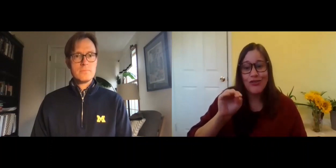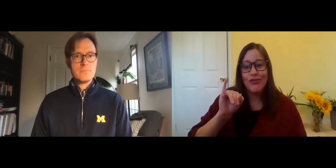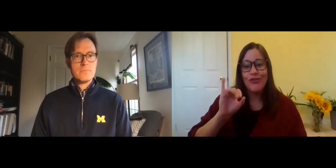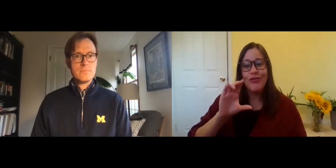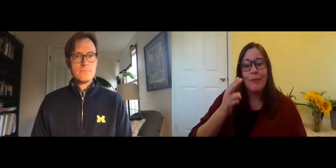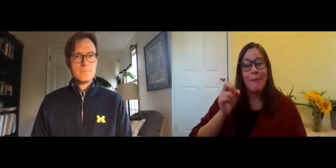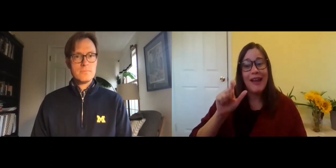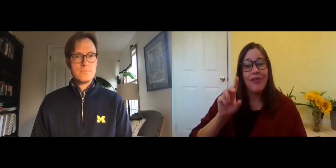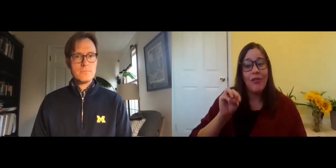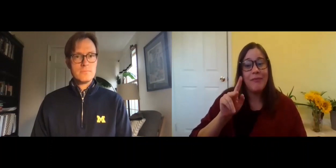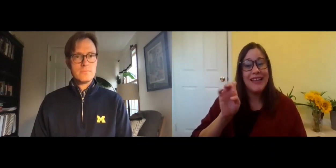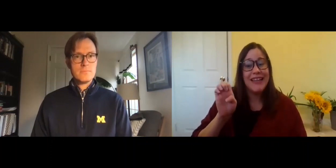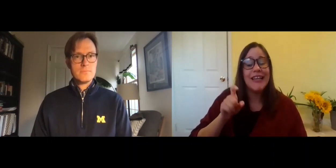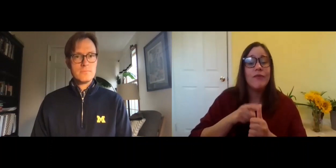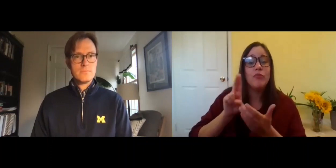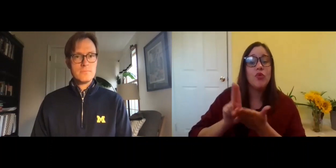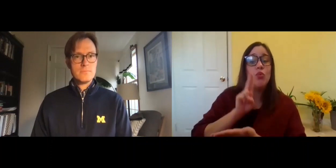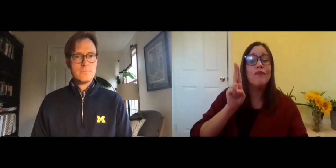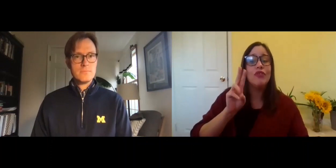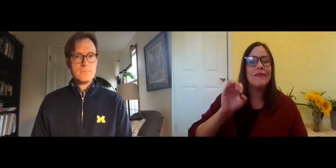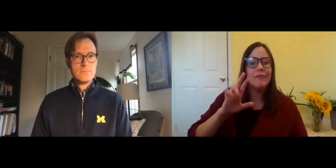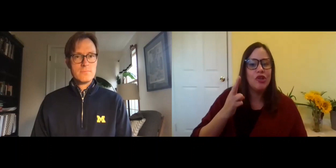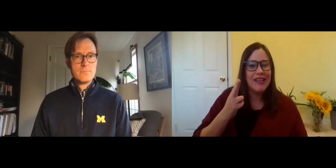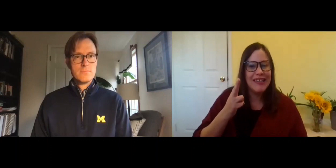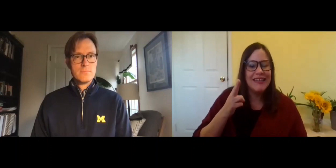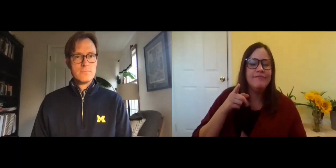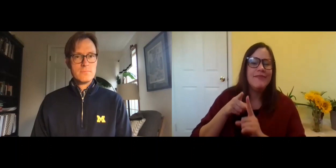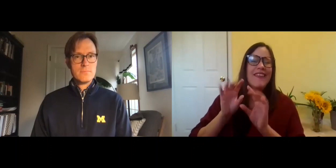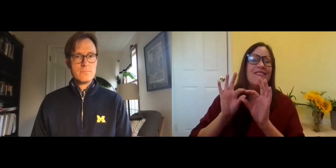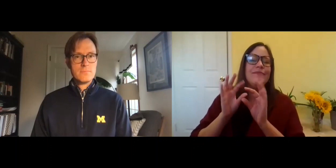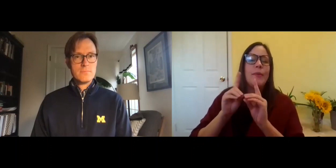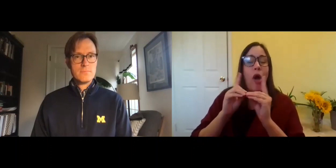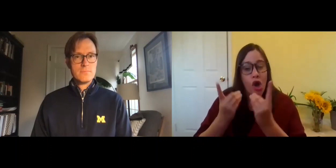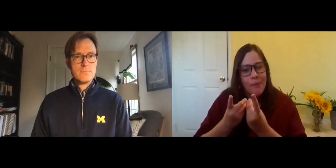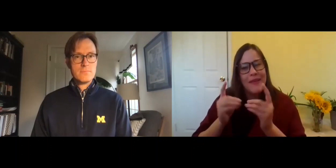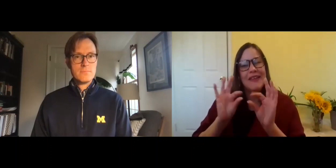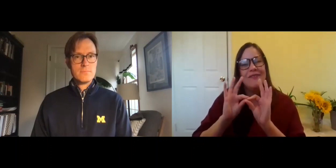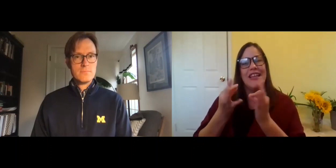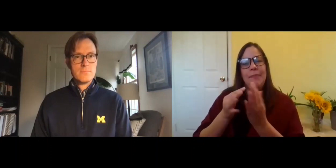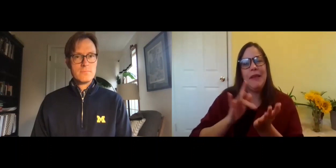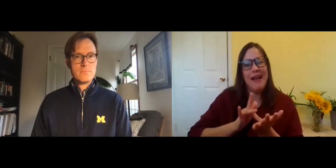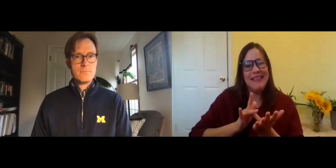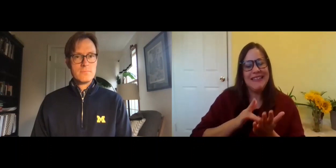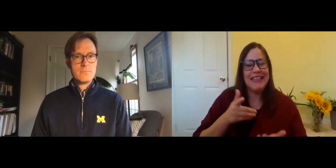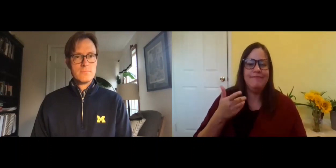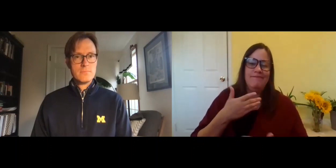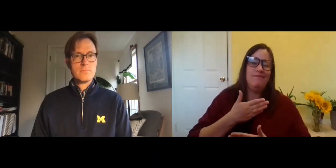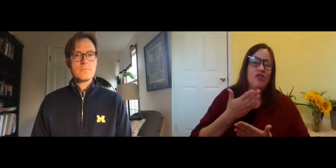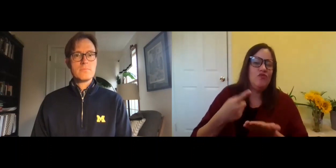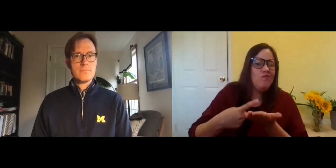We're going to be checking in with Dr. Michael McKee from the University of Michigan Department of Family Medicine.